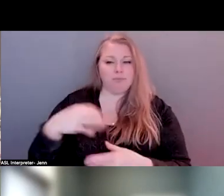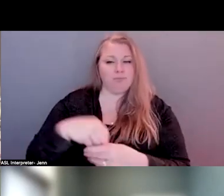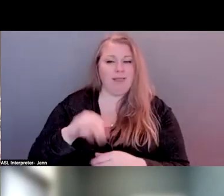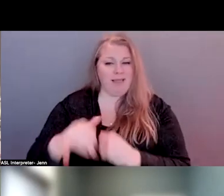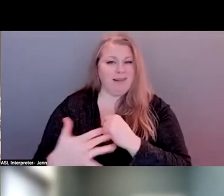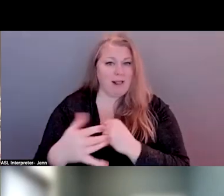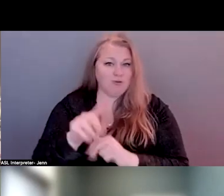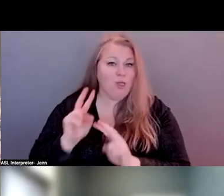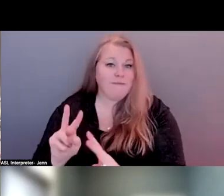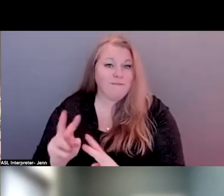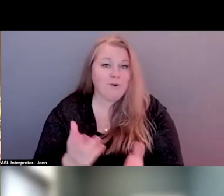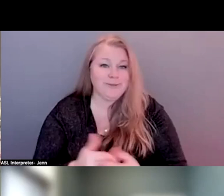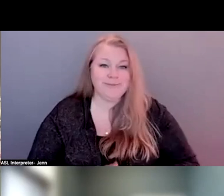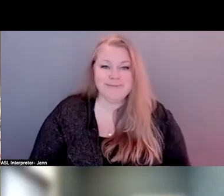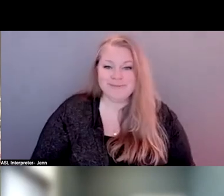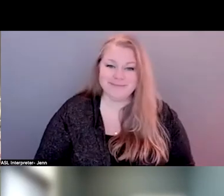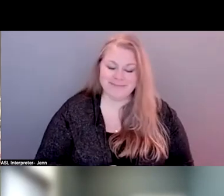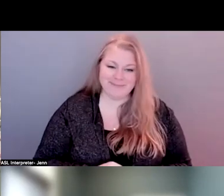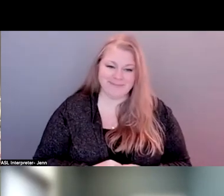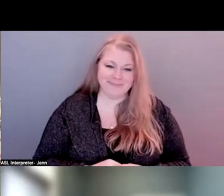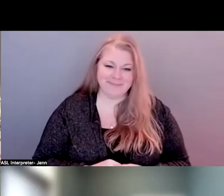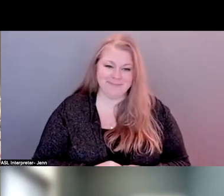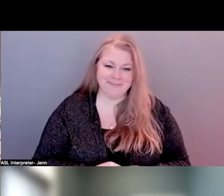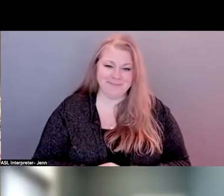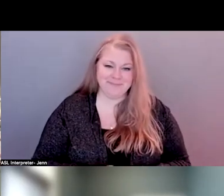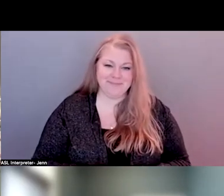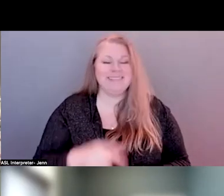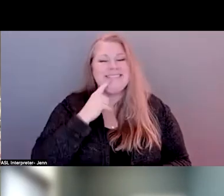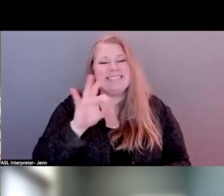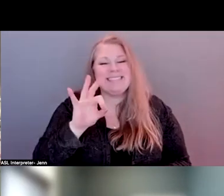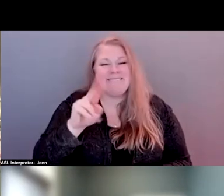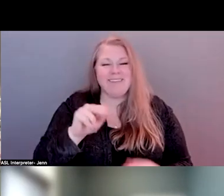Yeah, well, so much more fun to talk about opportunities.